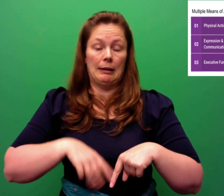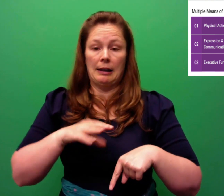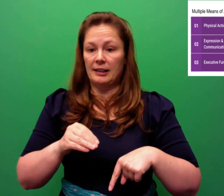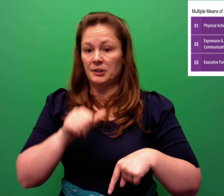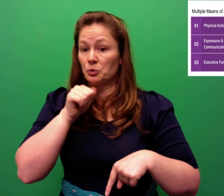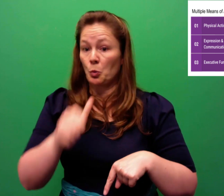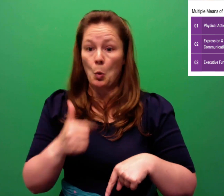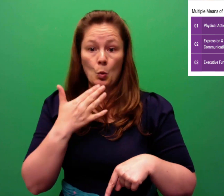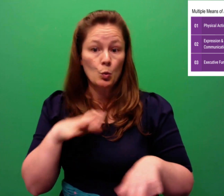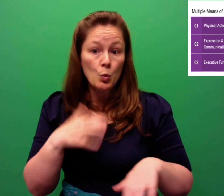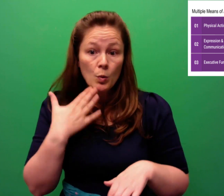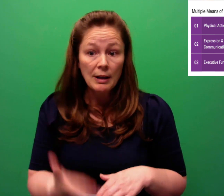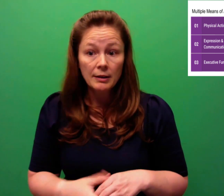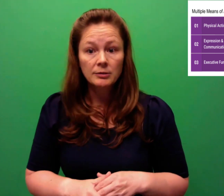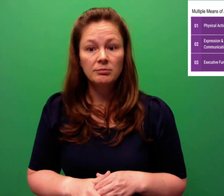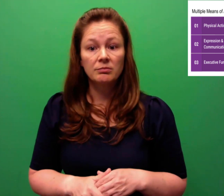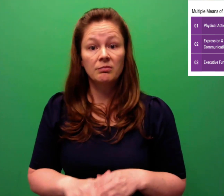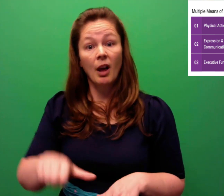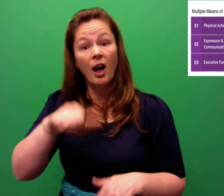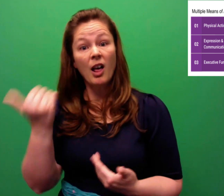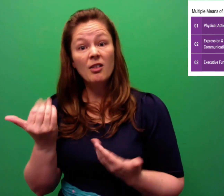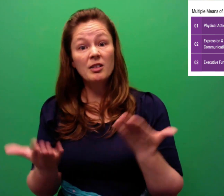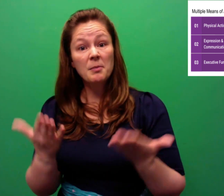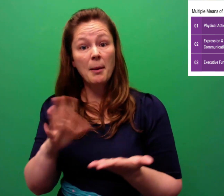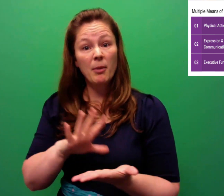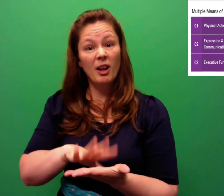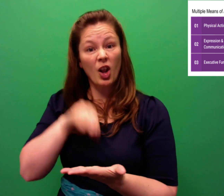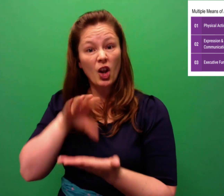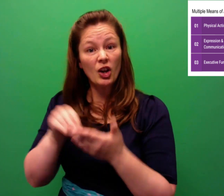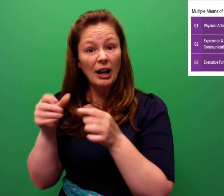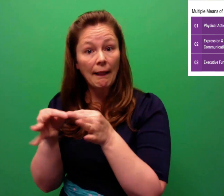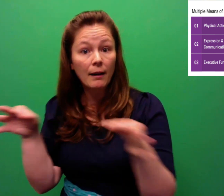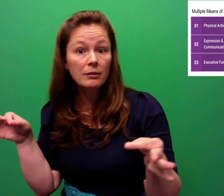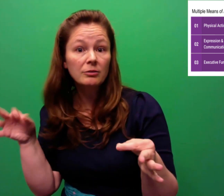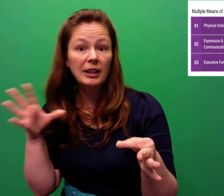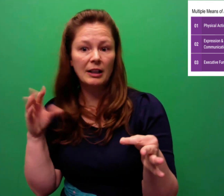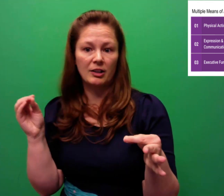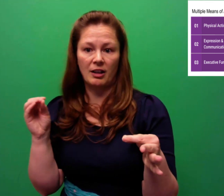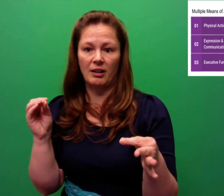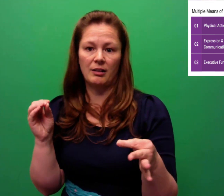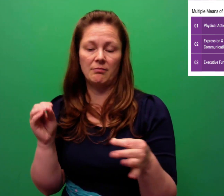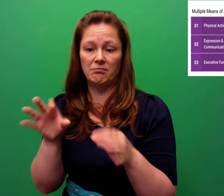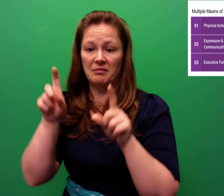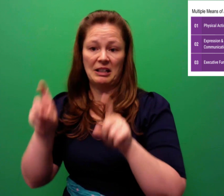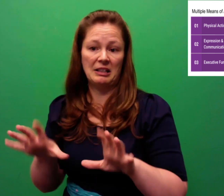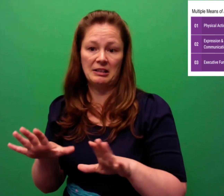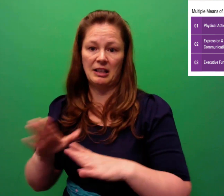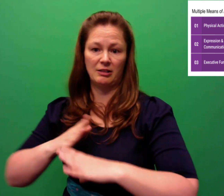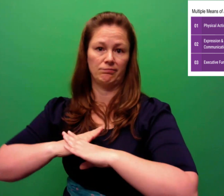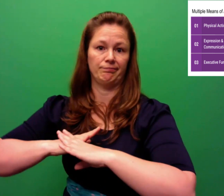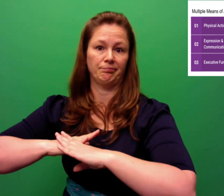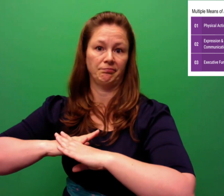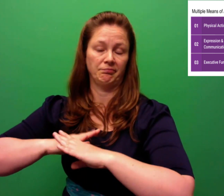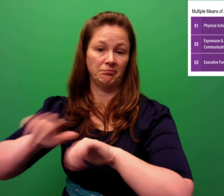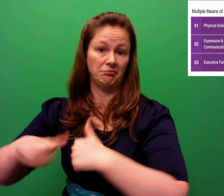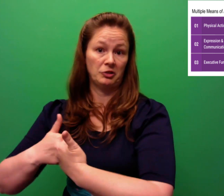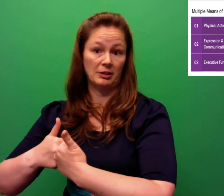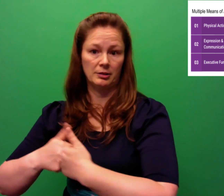others have test anxiety and yet others may have linguistic barriers that make